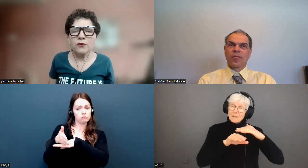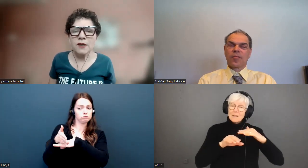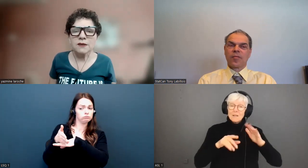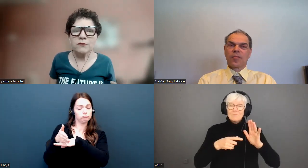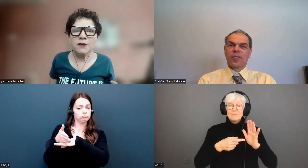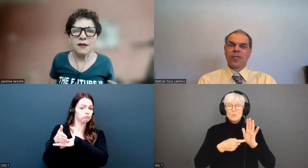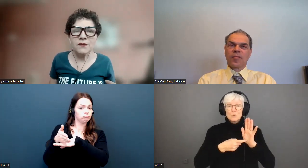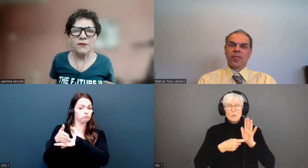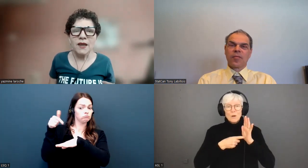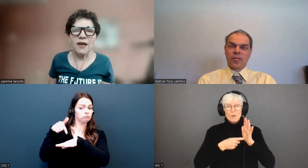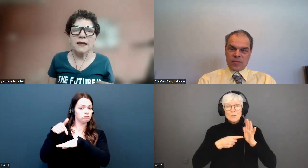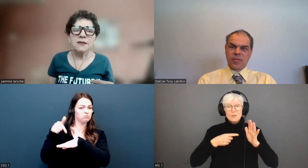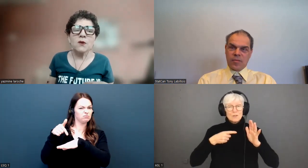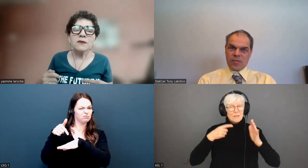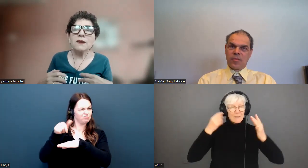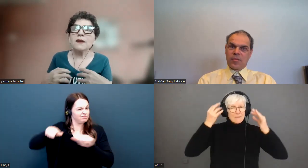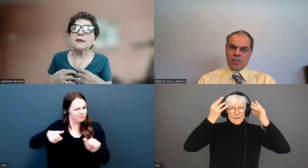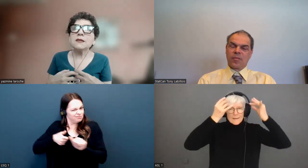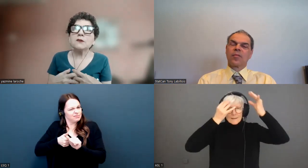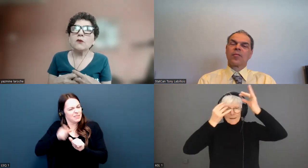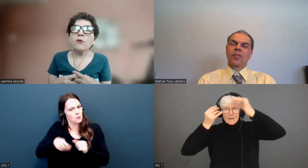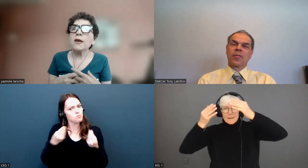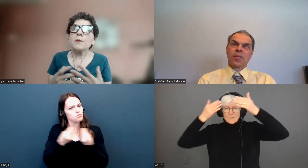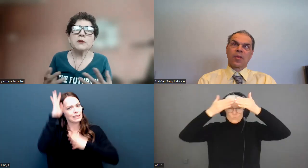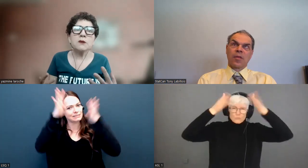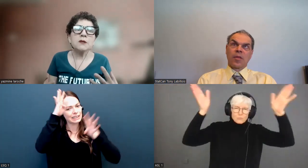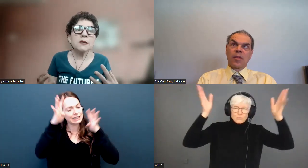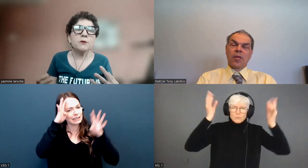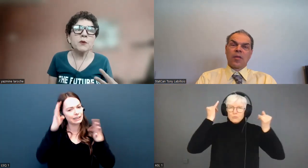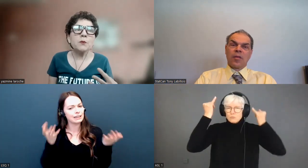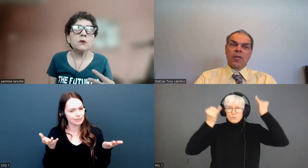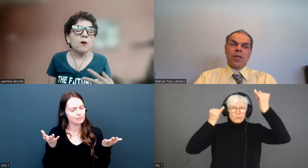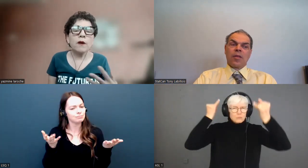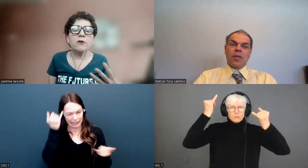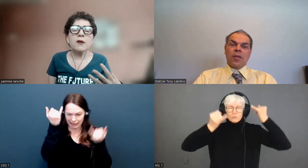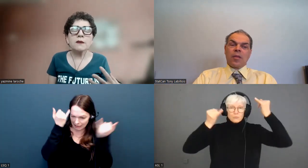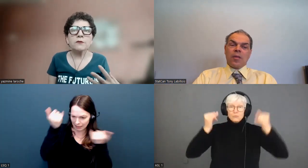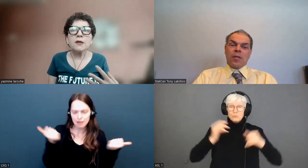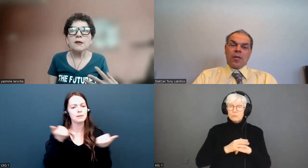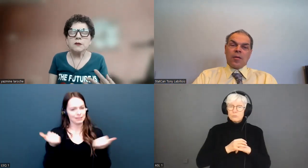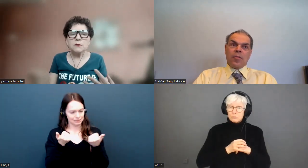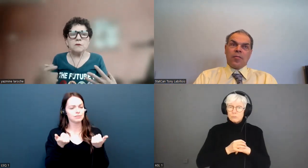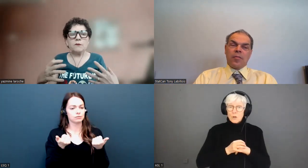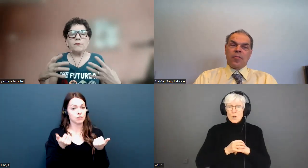of creativity and so I think it's a great opportunity for people who are creative to